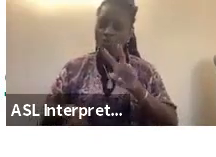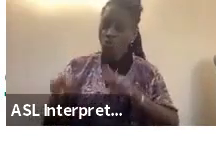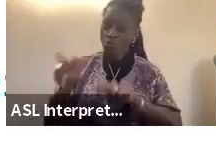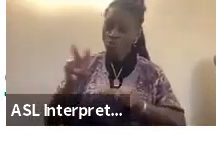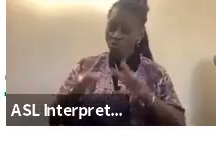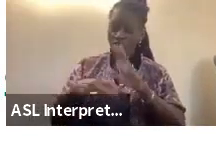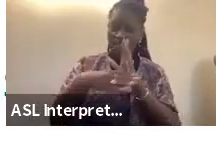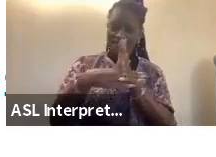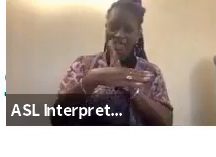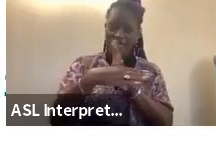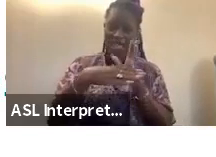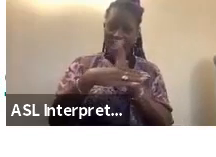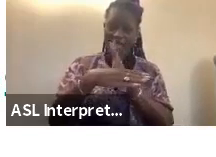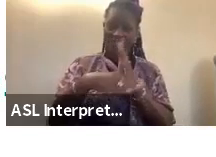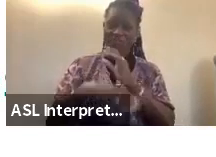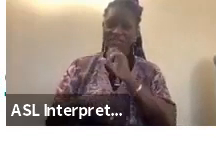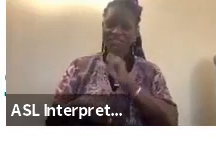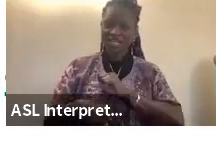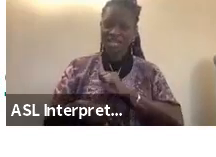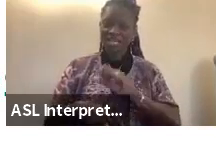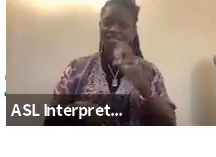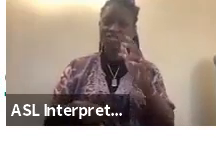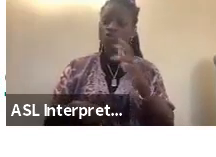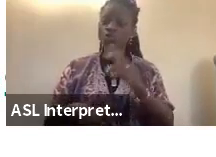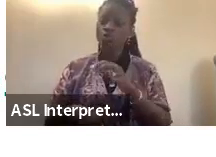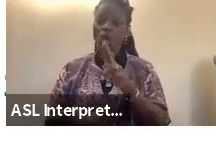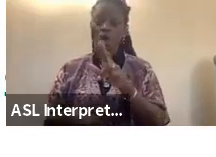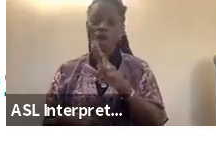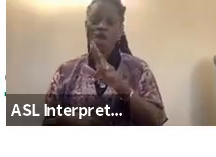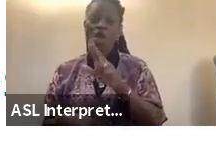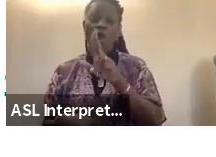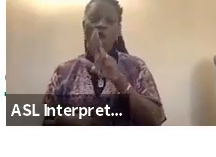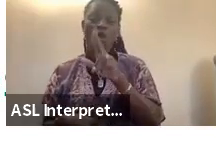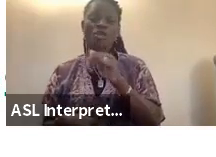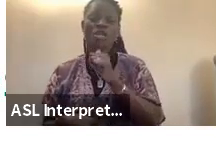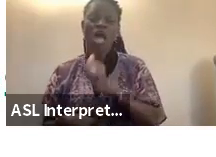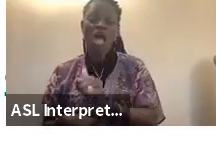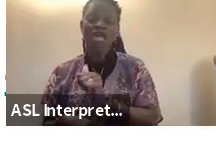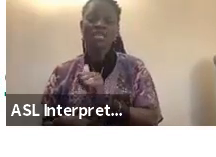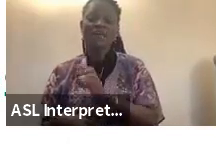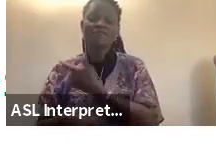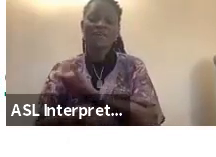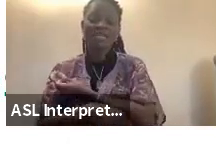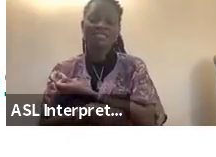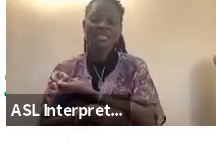Copenhagen death among those that are unvaccinated versus those who are